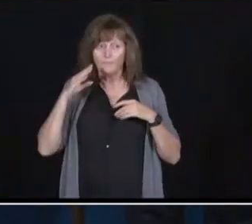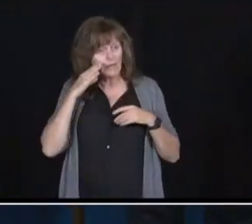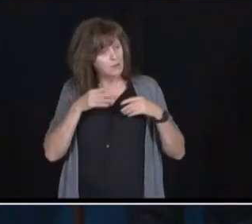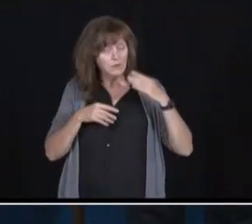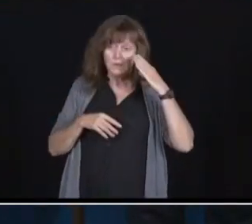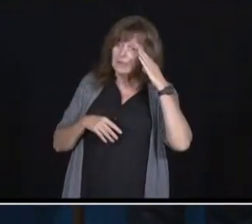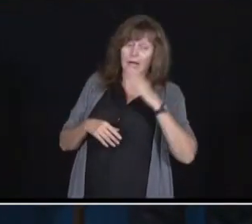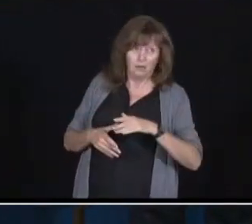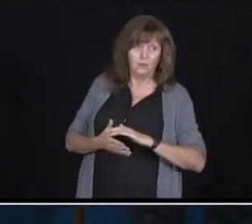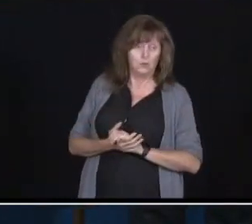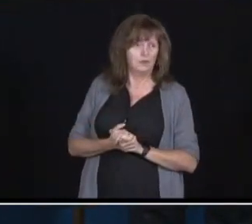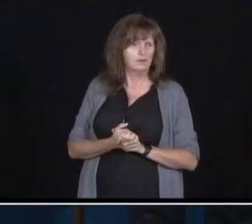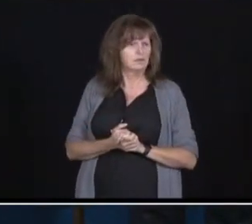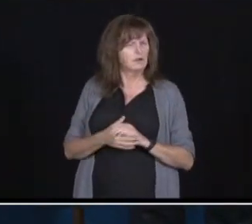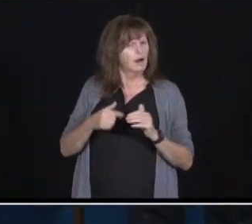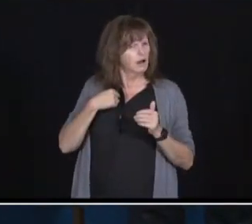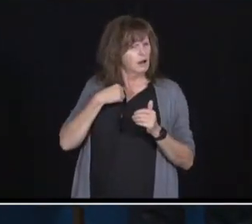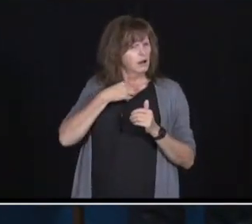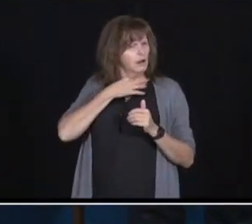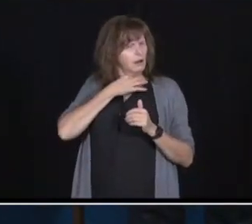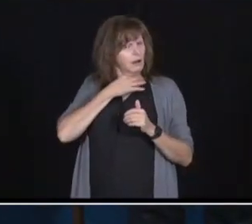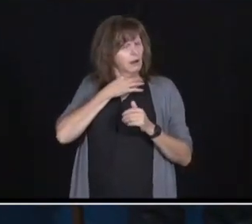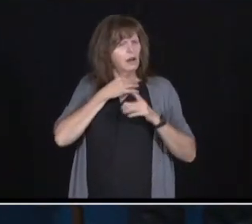Hi there.